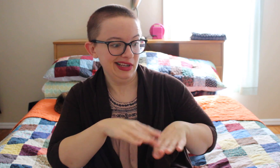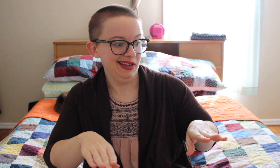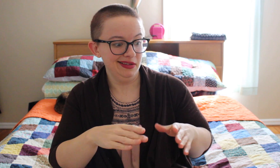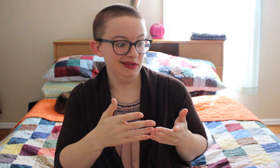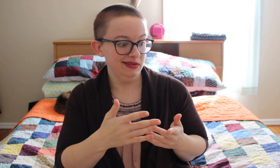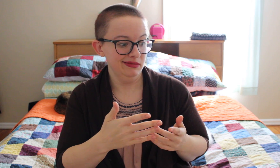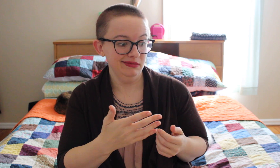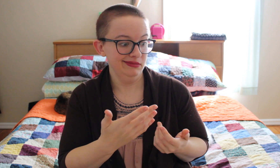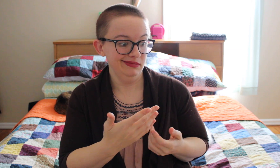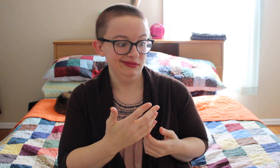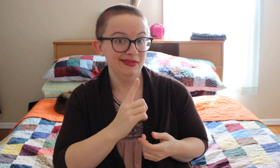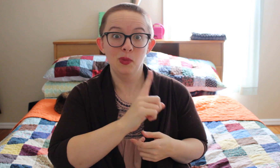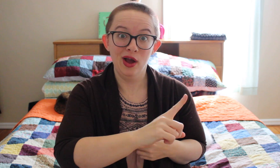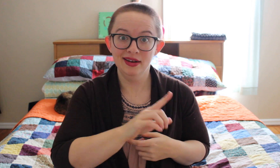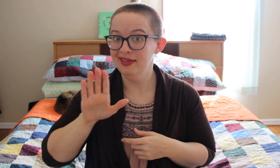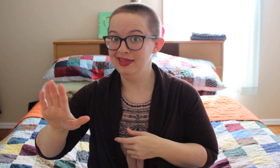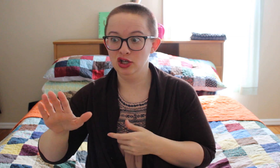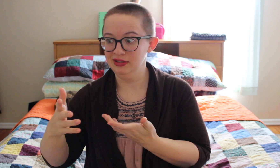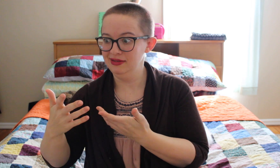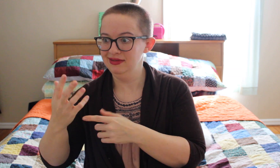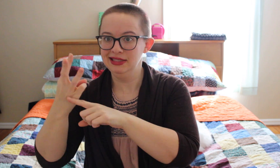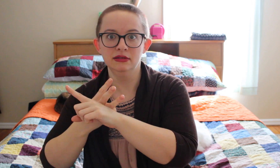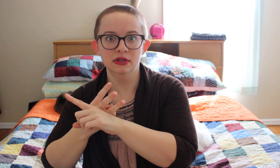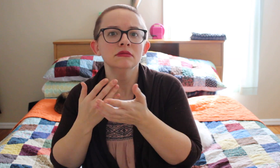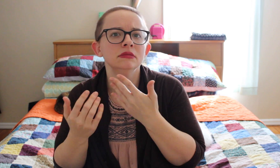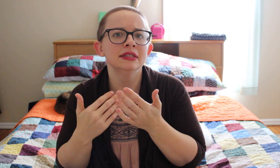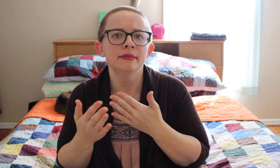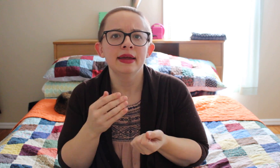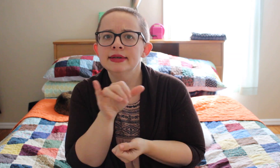Maybe your child is you know one year old and their child is six months old.